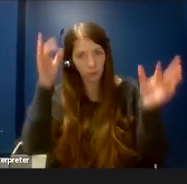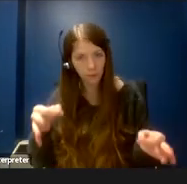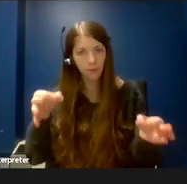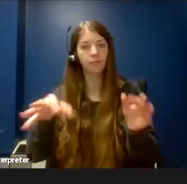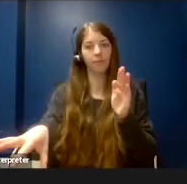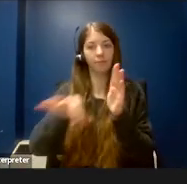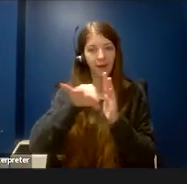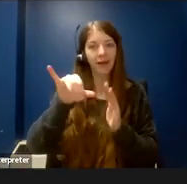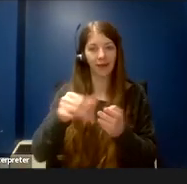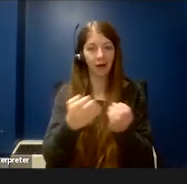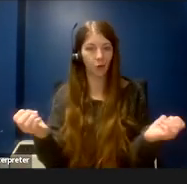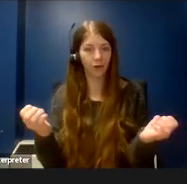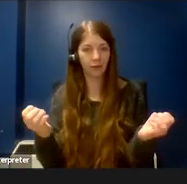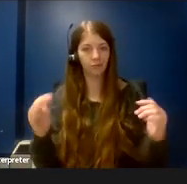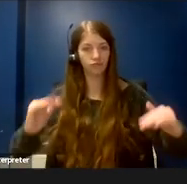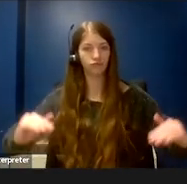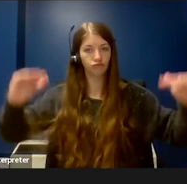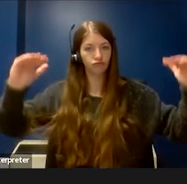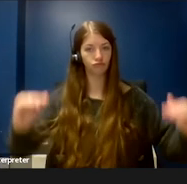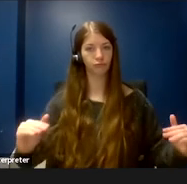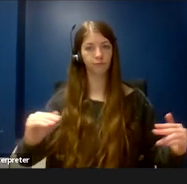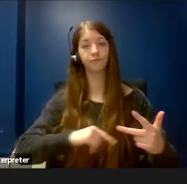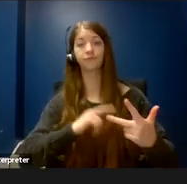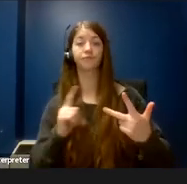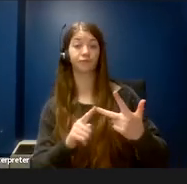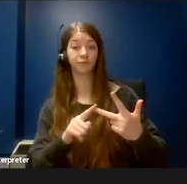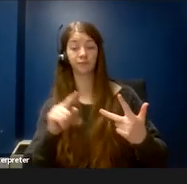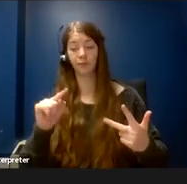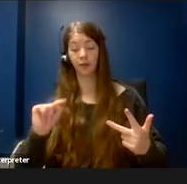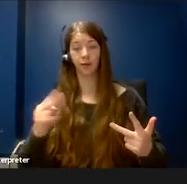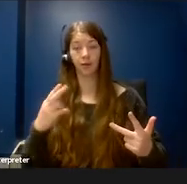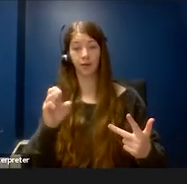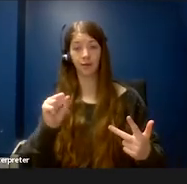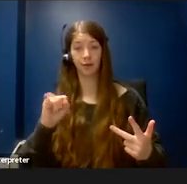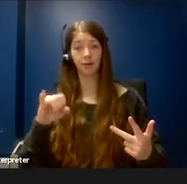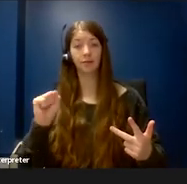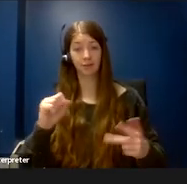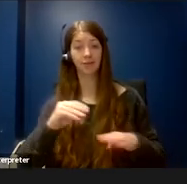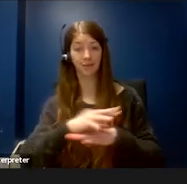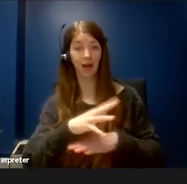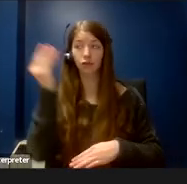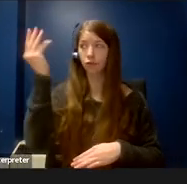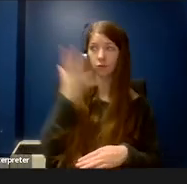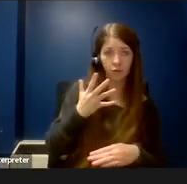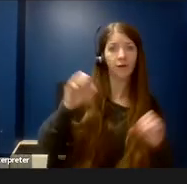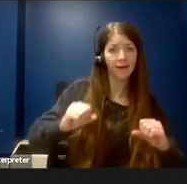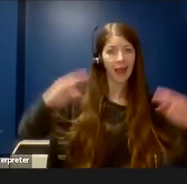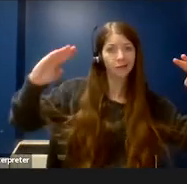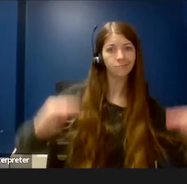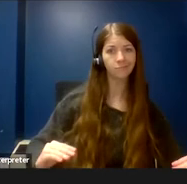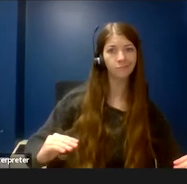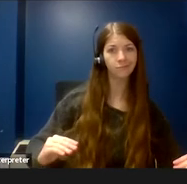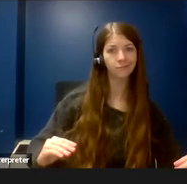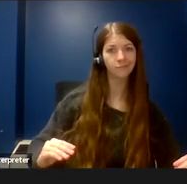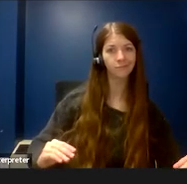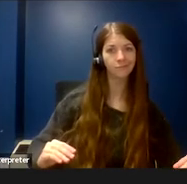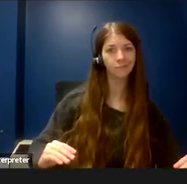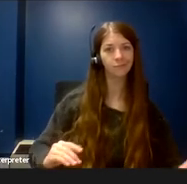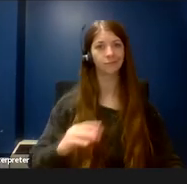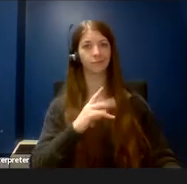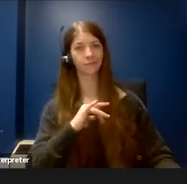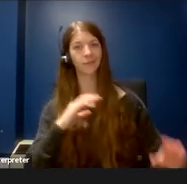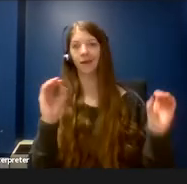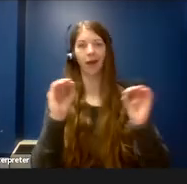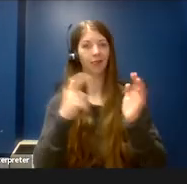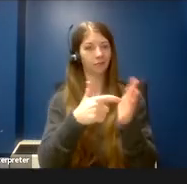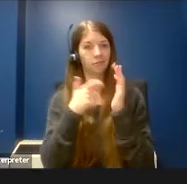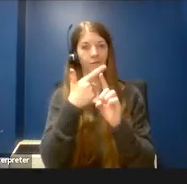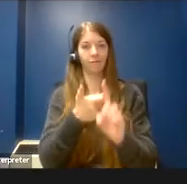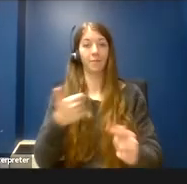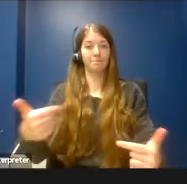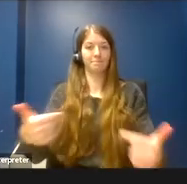And third of all, my thesis advisor pointed out we could lower it. Nothing was required from me.